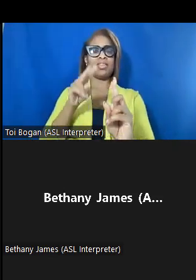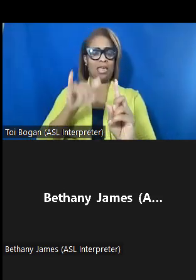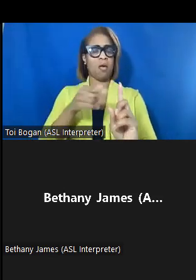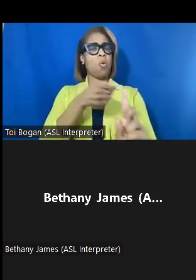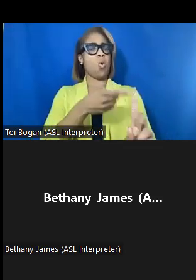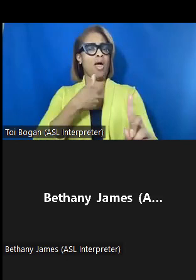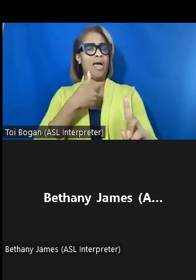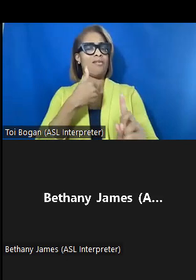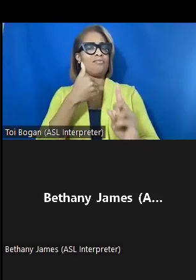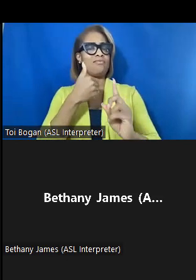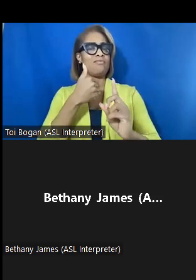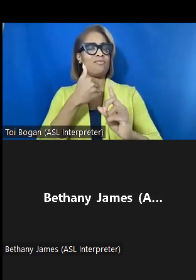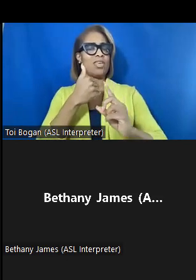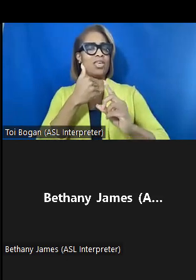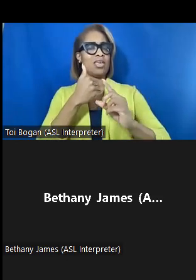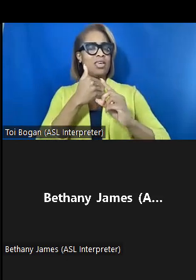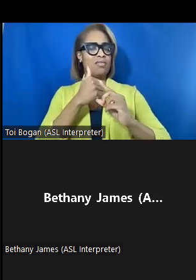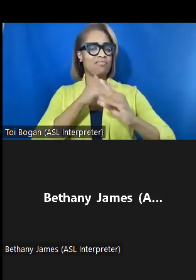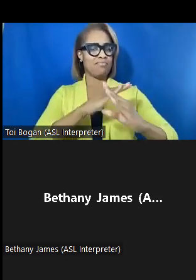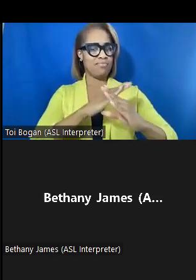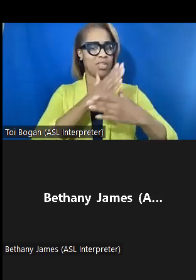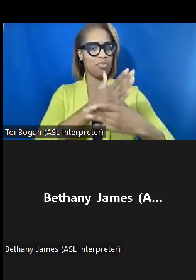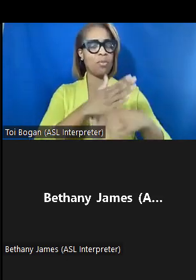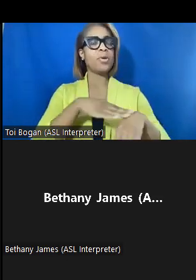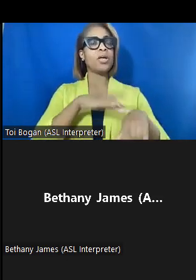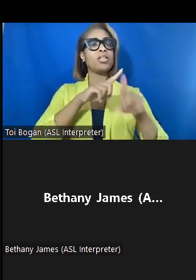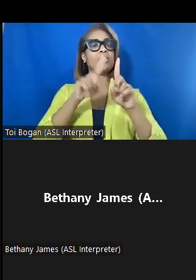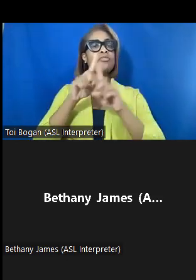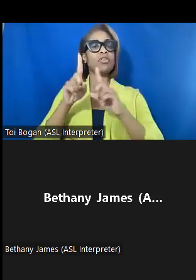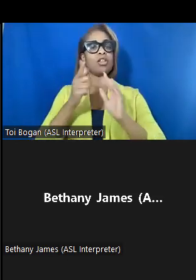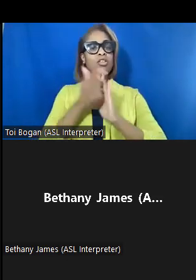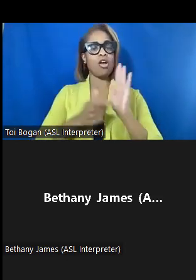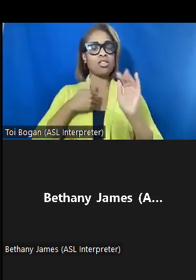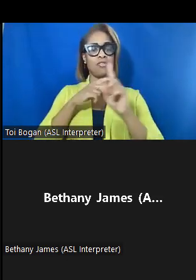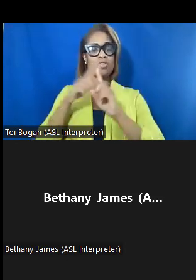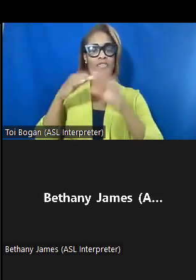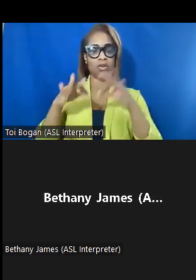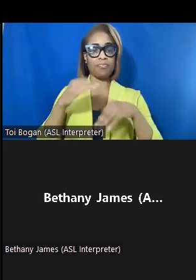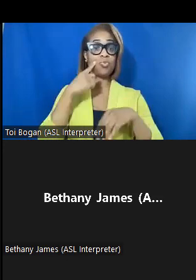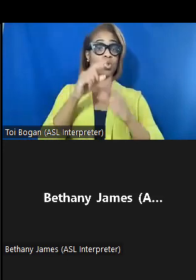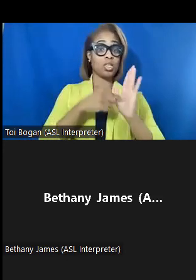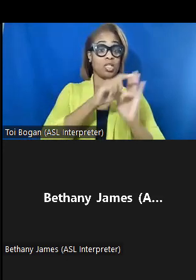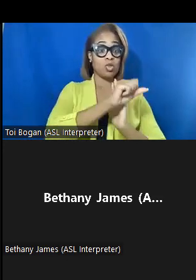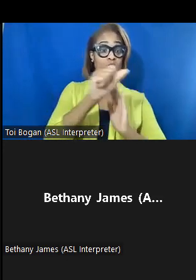And there are different laws that have different definitions of disability. For example, Social Security will have one definition.